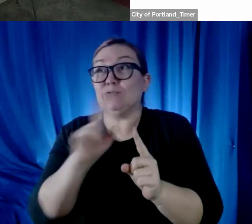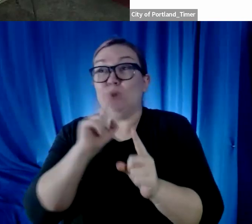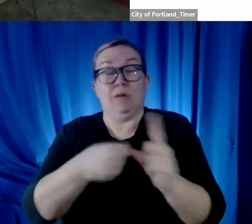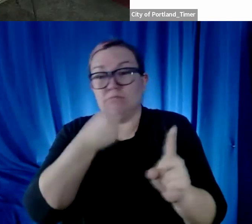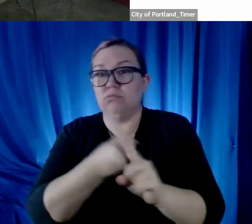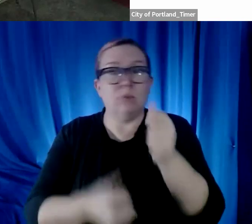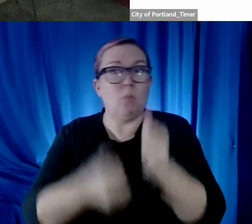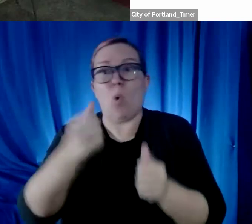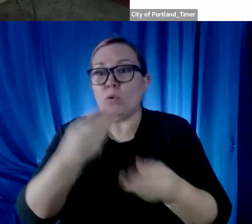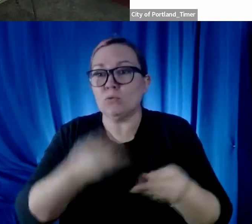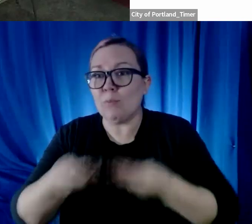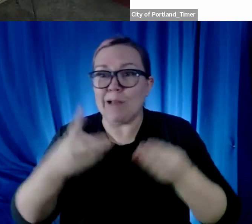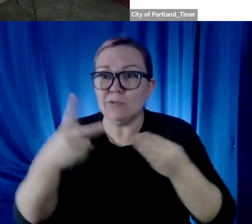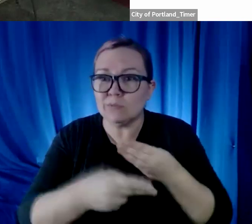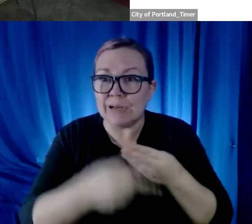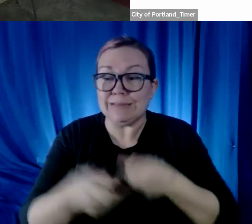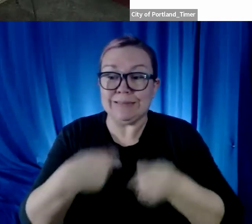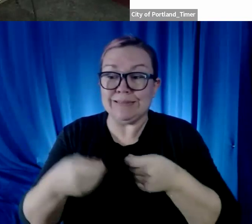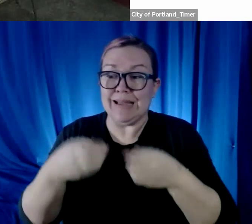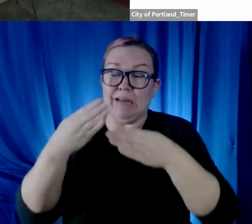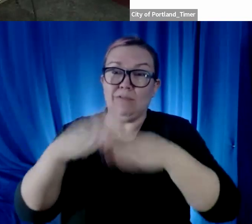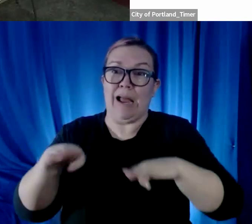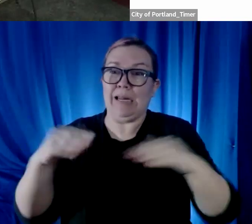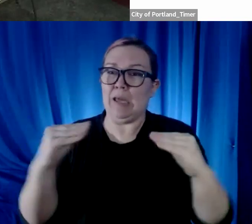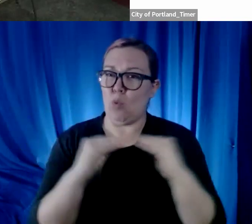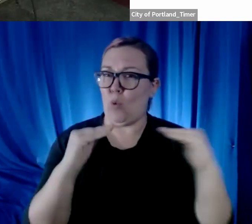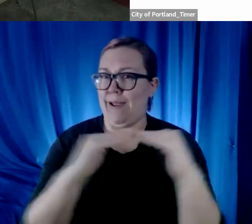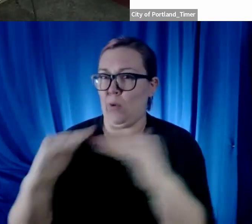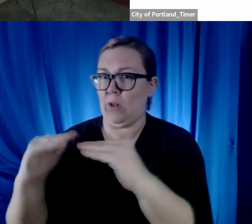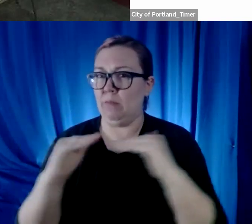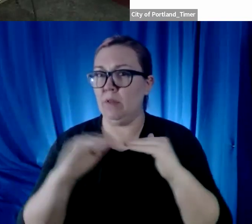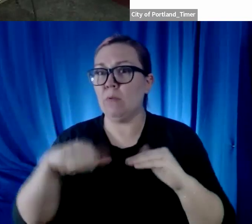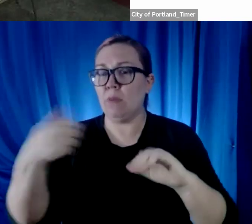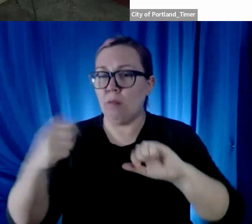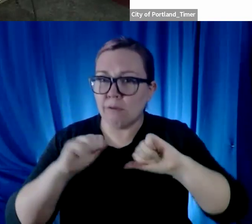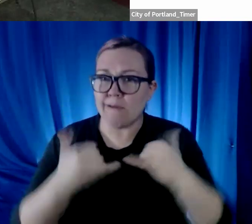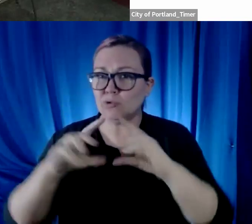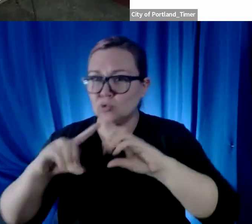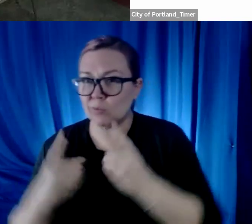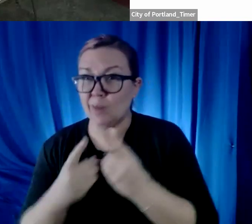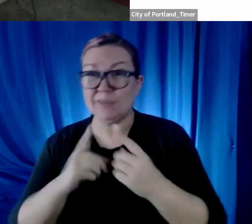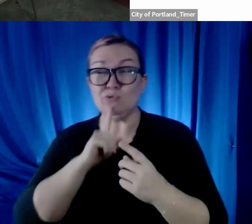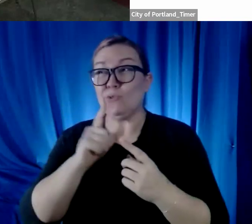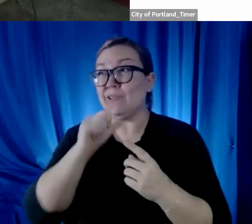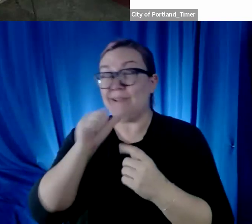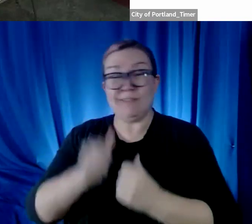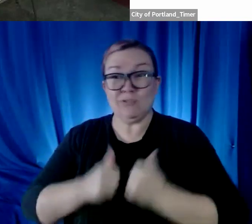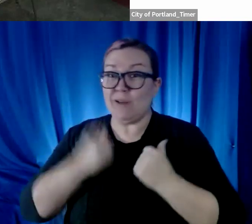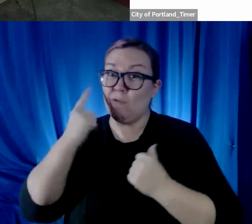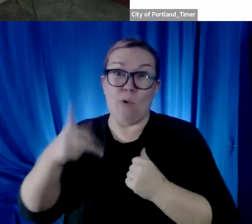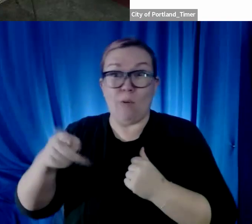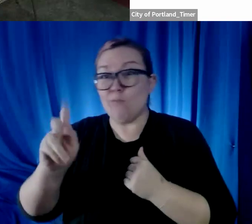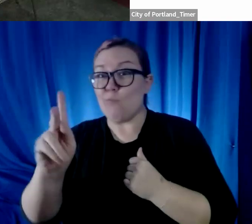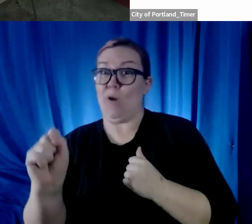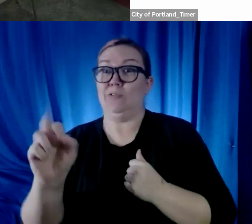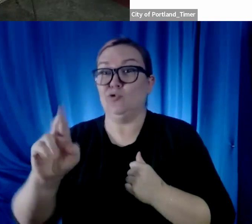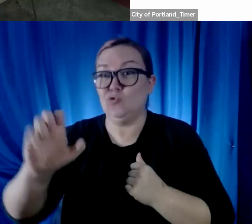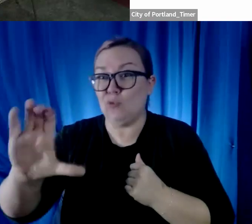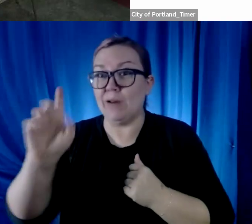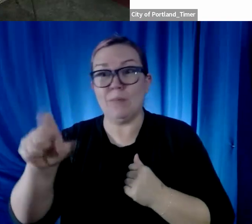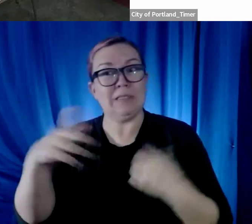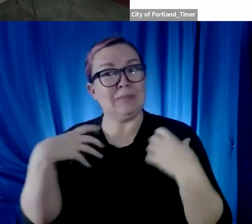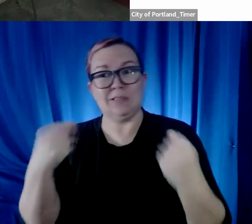Rather than spreading the cuts more equitably across bureaus. This is an untenable situation for the city's parks and rec system and one that must be solved by city council.